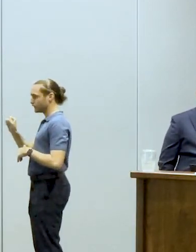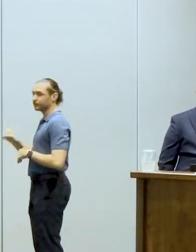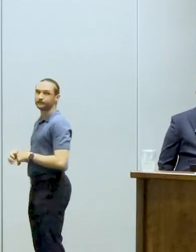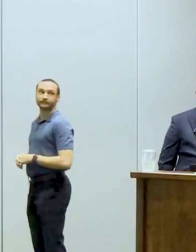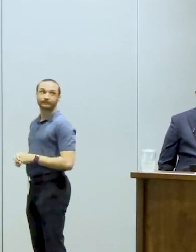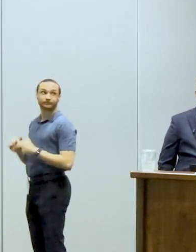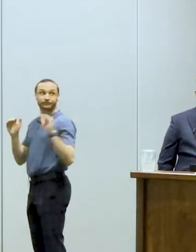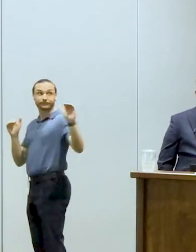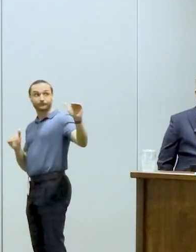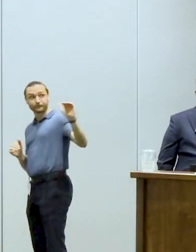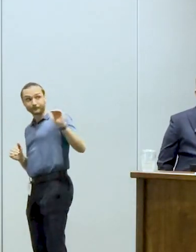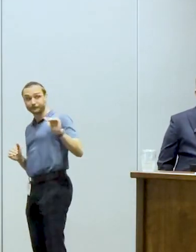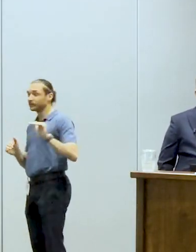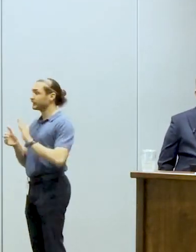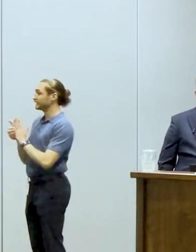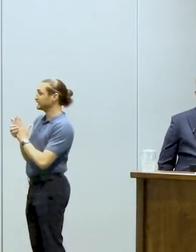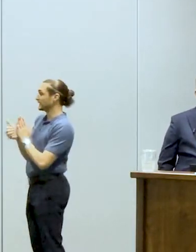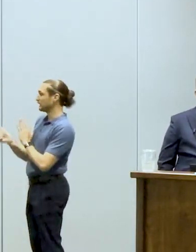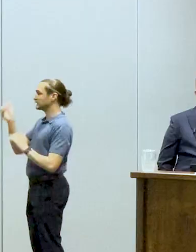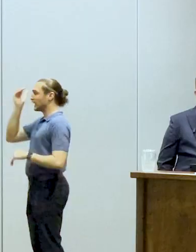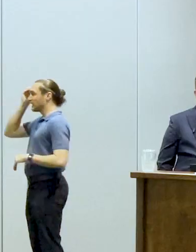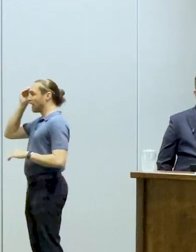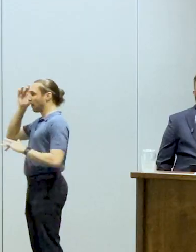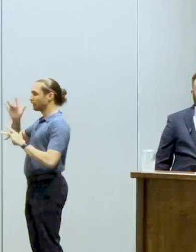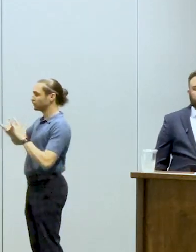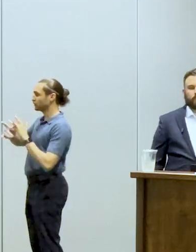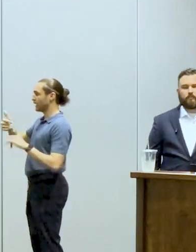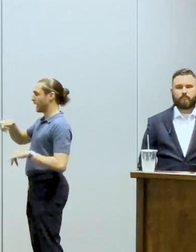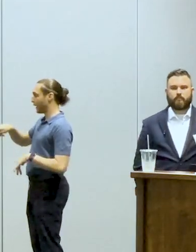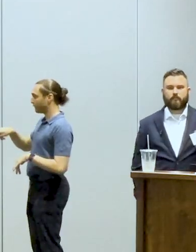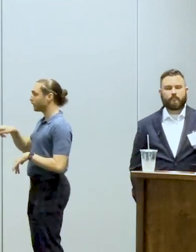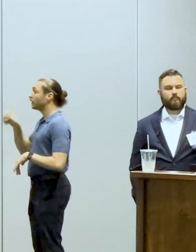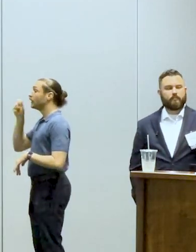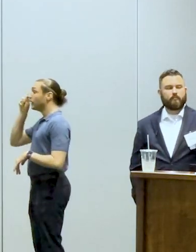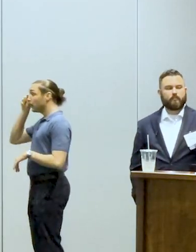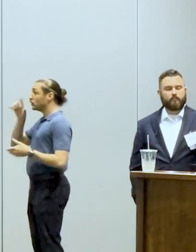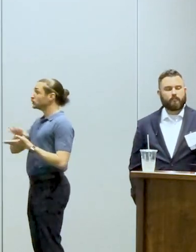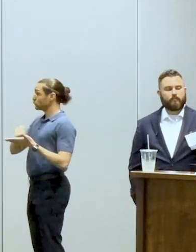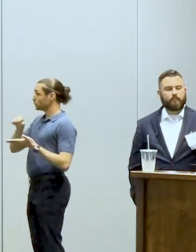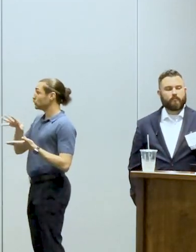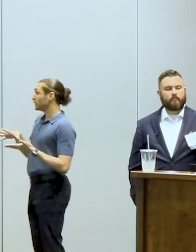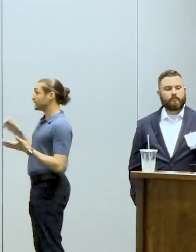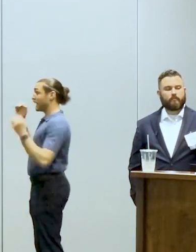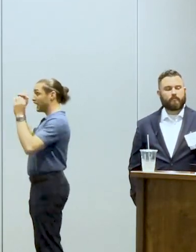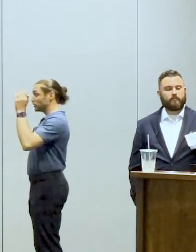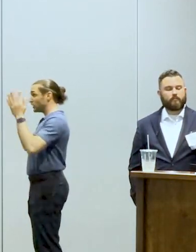so educators and students alike may lack the knowledge and the